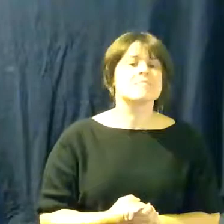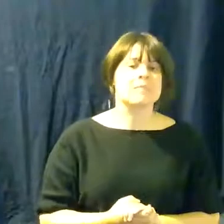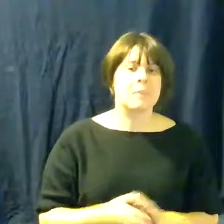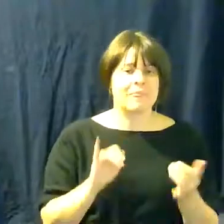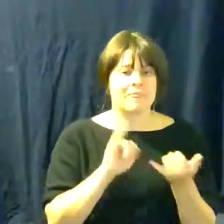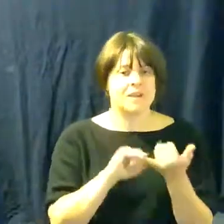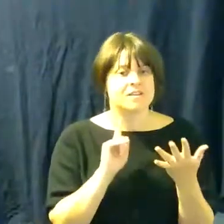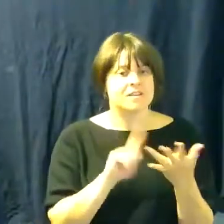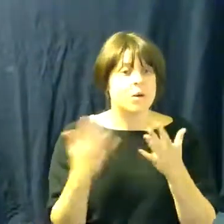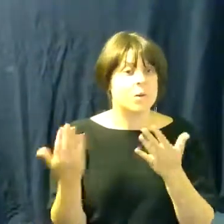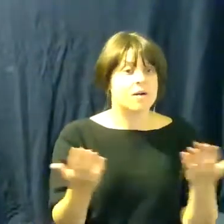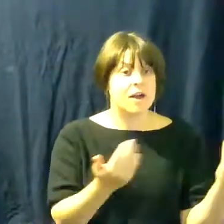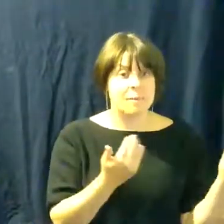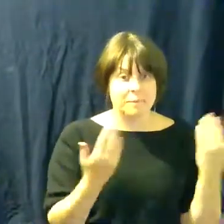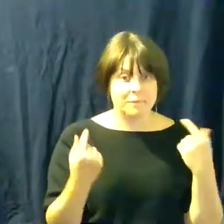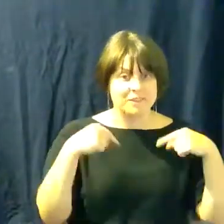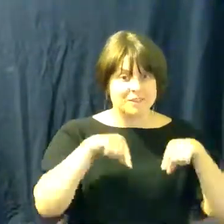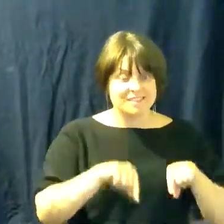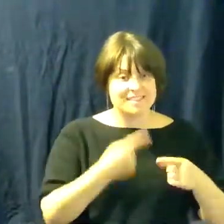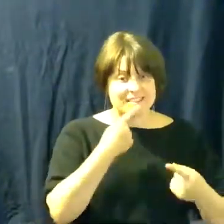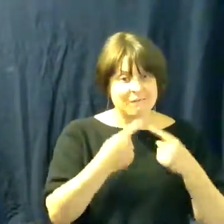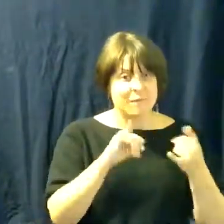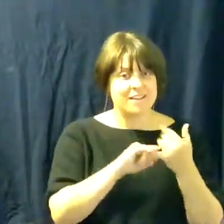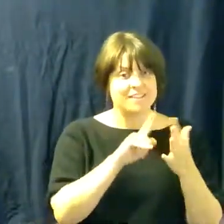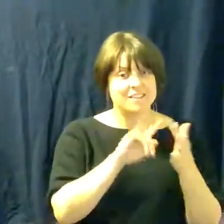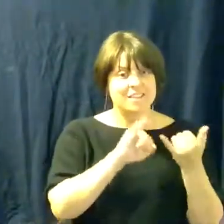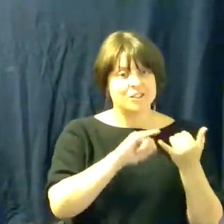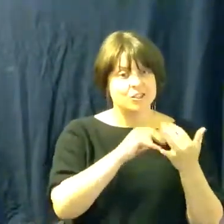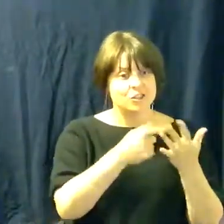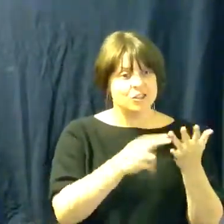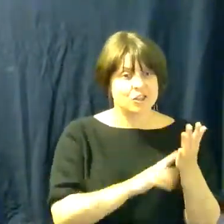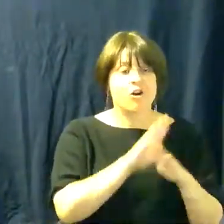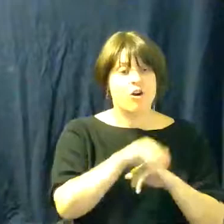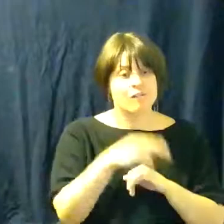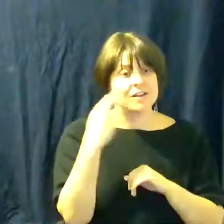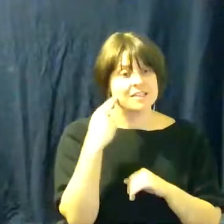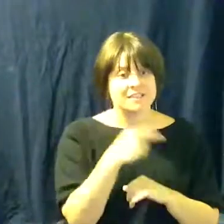..paragraph .{ENTER} your computer . He . Paragrap MEREDITH: , Erika and Kerrie or make comments. So, hethe Captioner standing by are online right now Heather for another interpreter No-one extra yet, Karen? Maybe look at the volume on ? It looks like only three time. I will stop signing No-one extra, no So carre Craig, can you please un Okay. We will make a start . That's looking better, thank you mute carre mutmute Karen. How many people some more many join. We're expecting about 12 That's everybody, everybody is muted we will give people the option to ask questions Heather, are you able to hear us where you are? bit, but I'm assuming that you want to say that you're mute so your screen has just frozen. It has just frozen a little . So we're going to present, David and I, and then at the end just keep going. That's hard that the computer is frozen. Okay. We will get the lights here sorted and hopefully . Welcome and thanks for being on time for the people that are on Yes, we can hear you. The problem is that we are muted, In the training it will be a little bit more opening, but for this info session we will